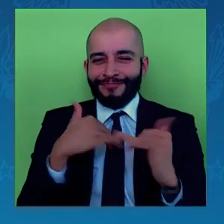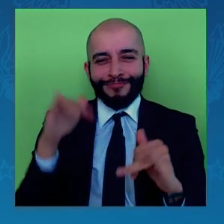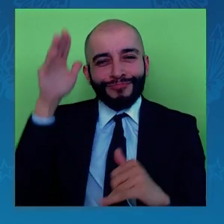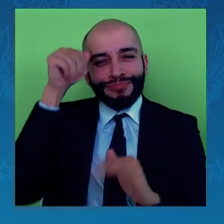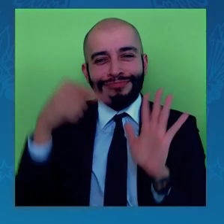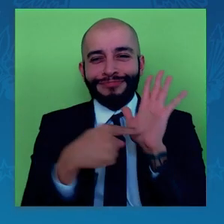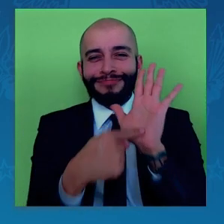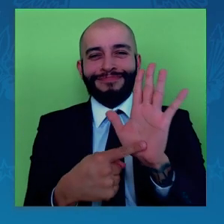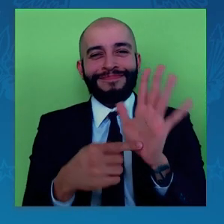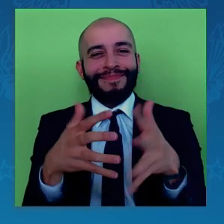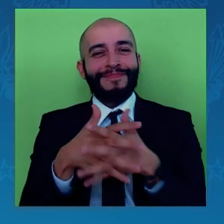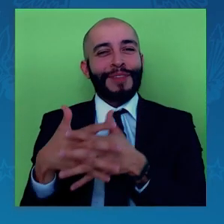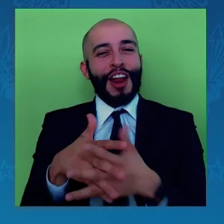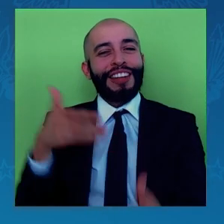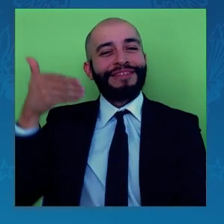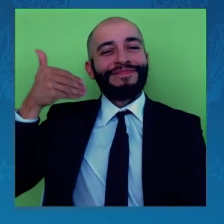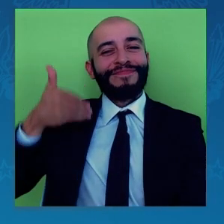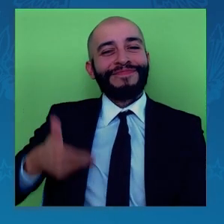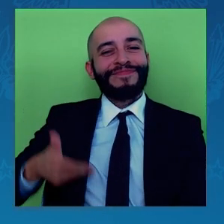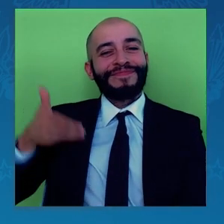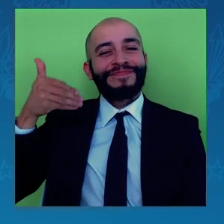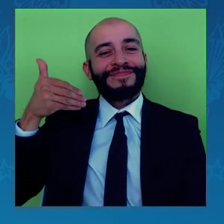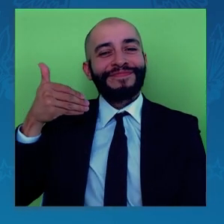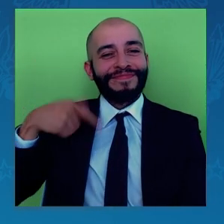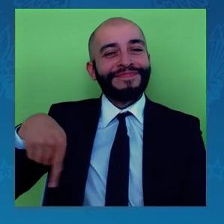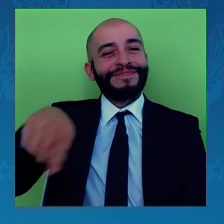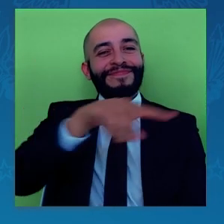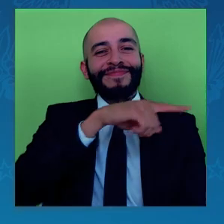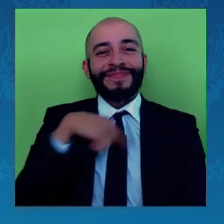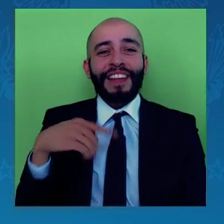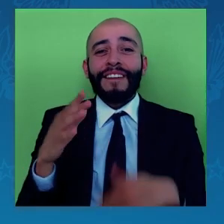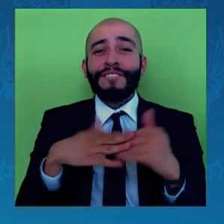even in difficult times, especially in difficult times.